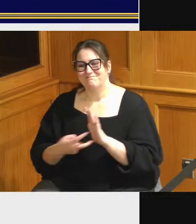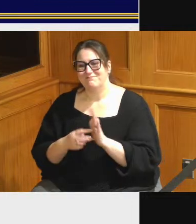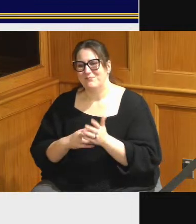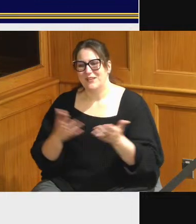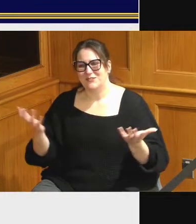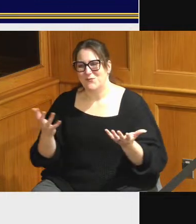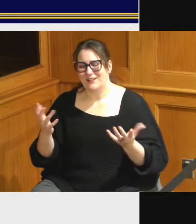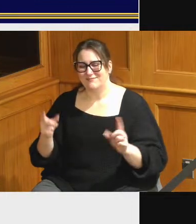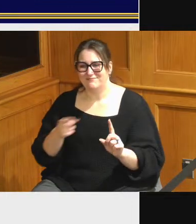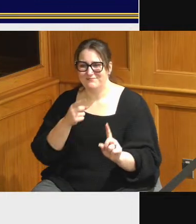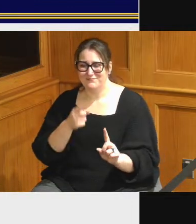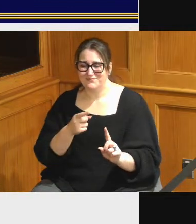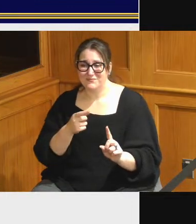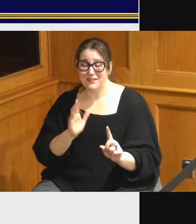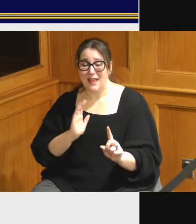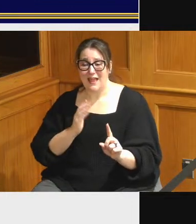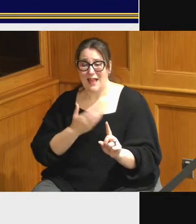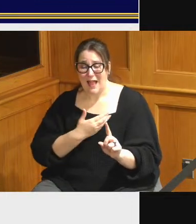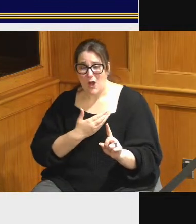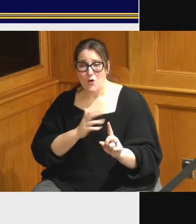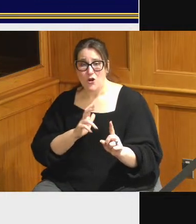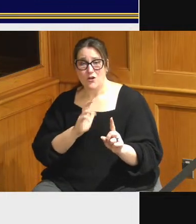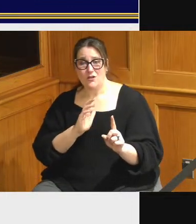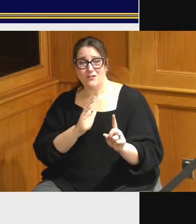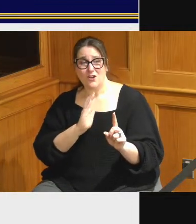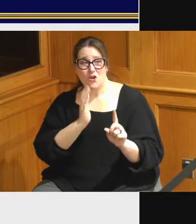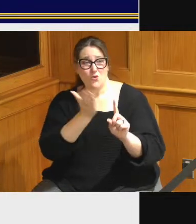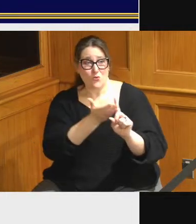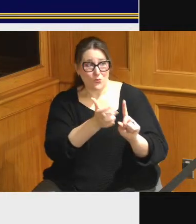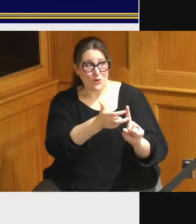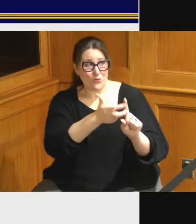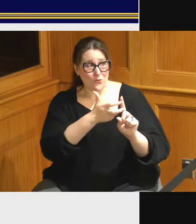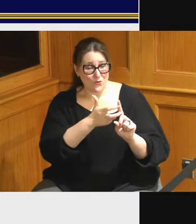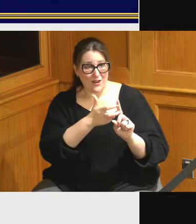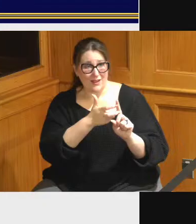recruiting efforts focus on state mandatory training requirements and that's when we send